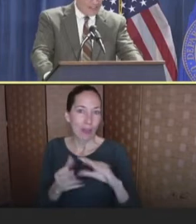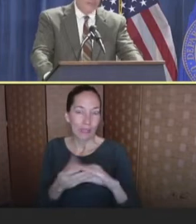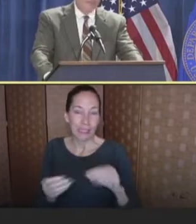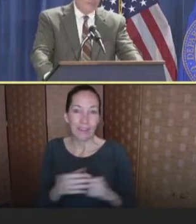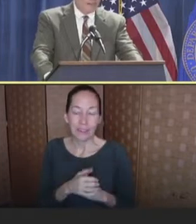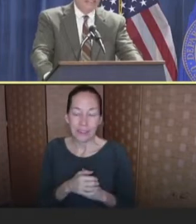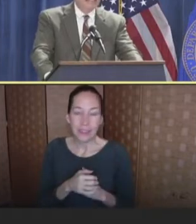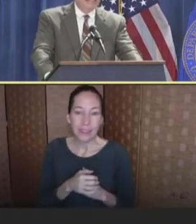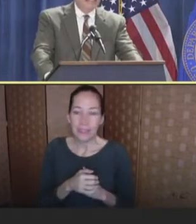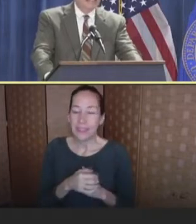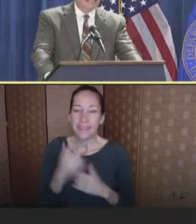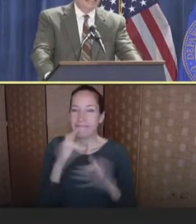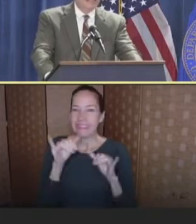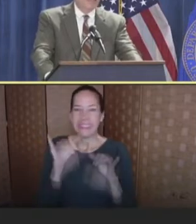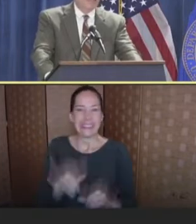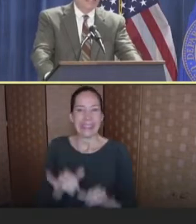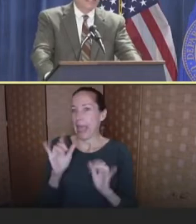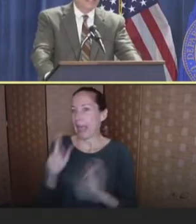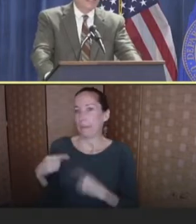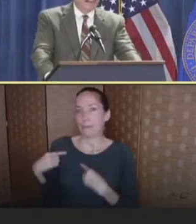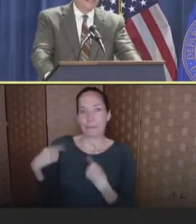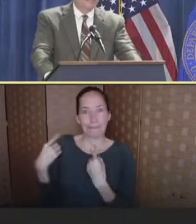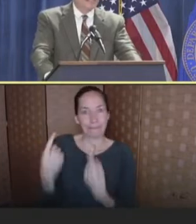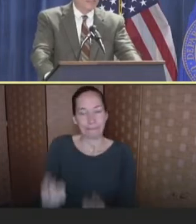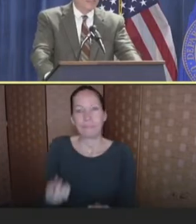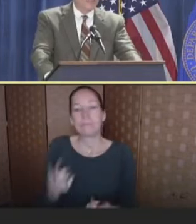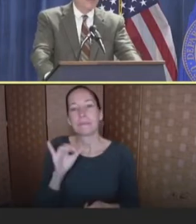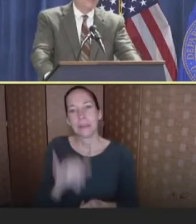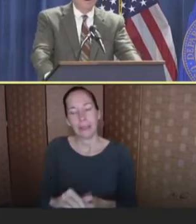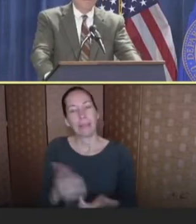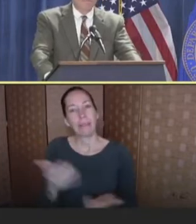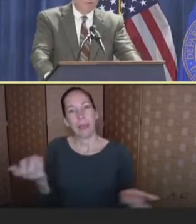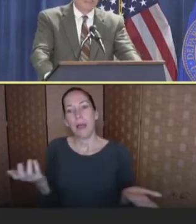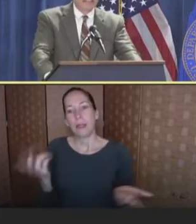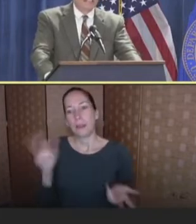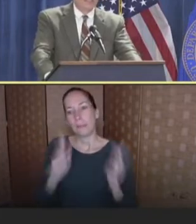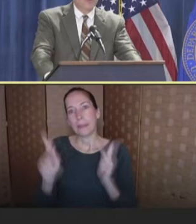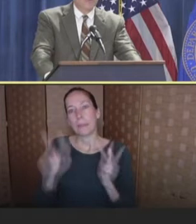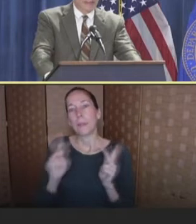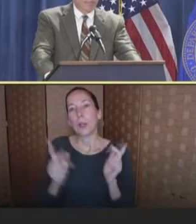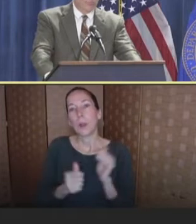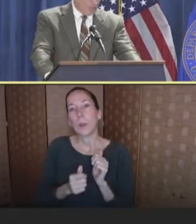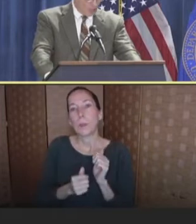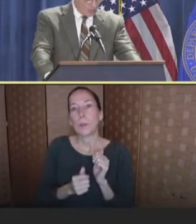And really it reflects the fact that these are the folks who are most likely to be able